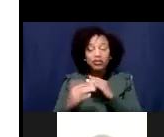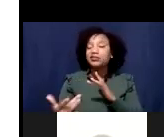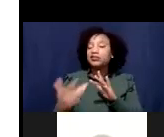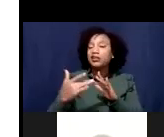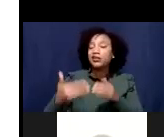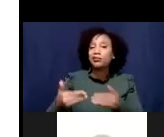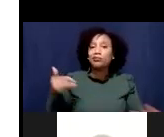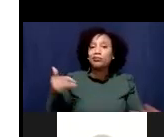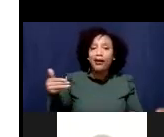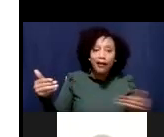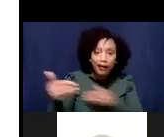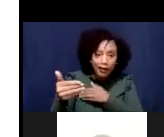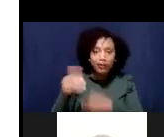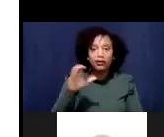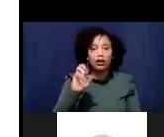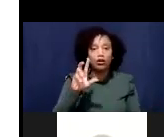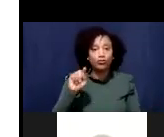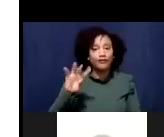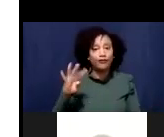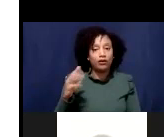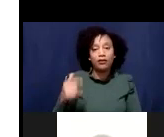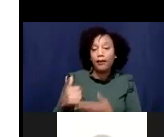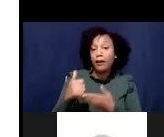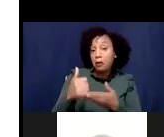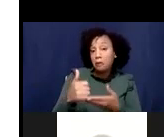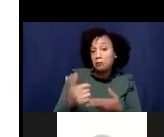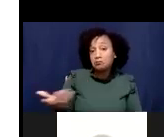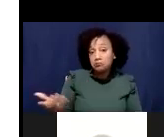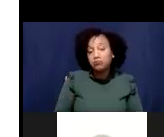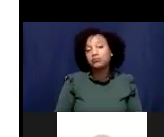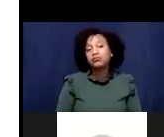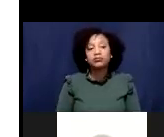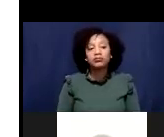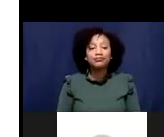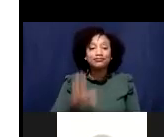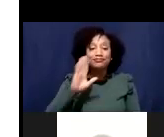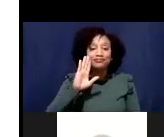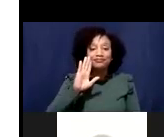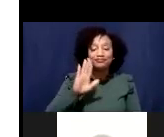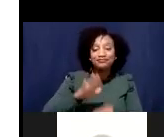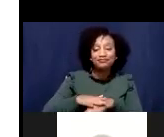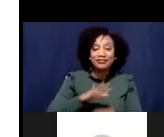and we can potentially help you out with that. Please be aware that staff assistance is available